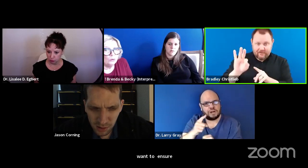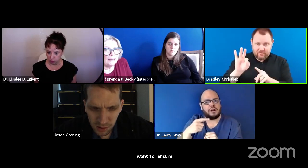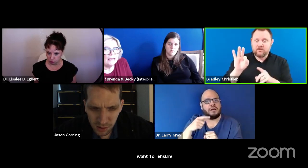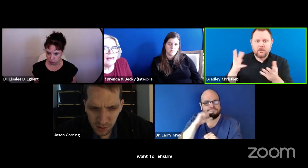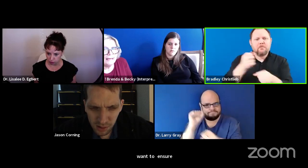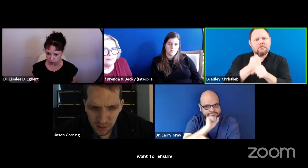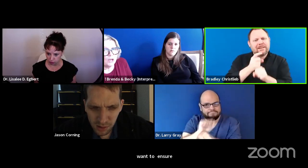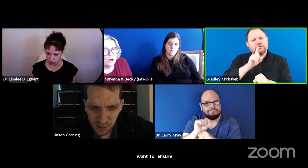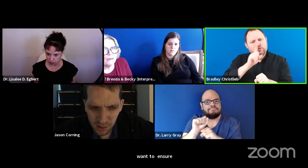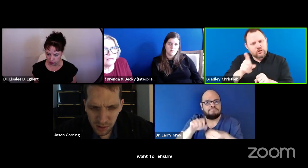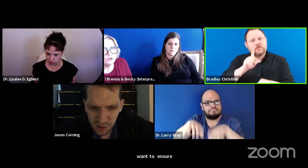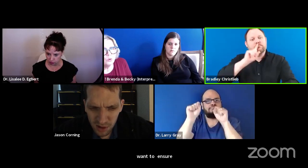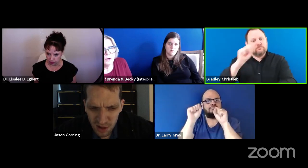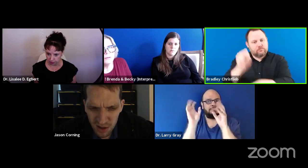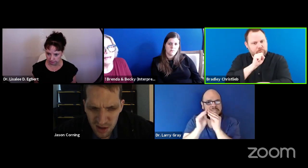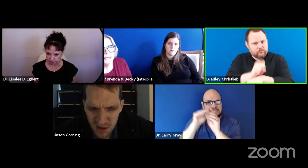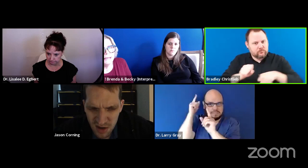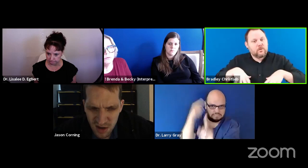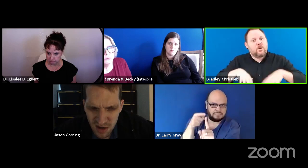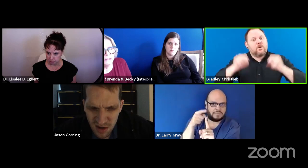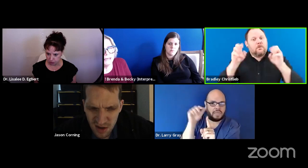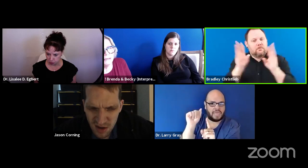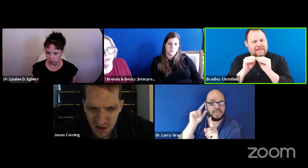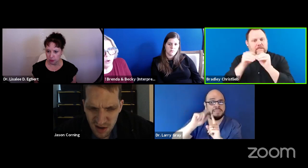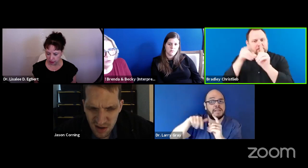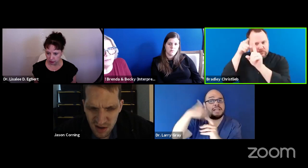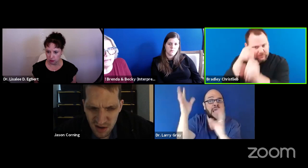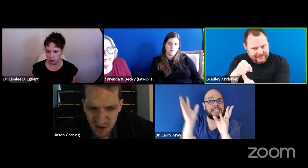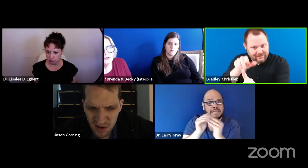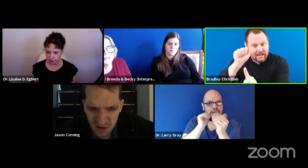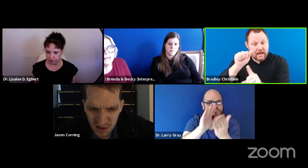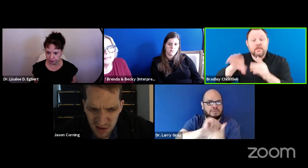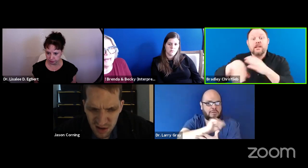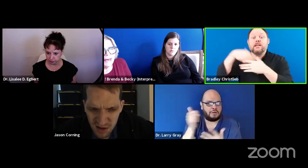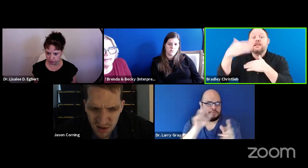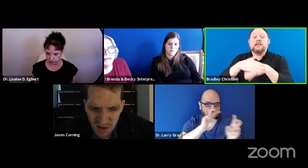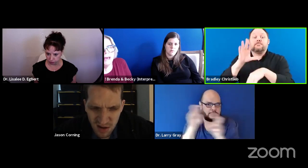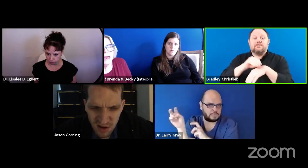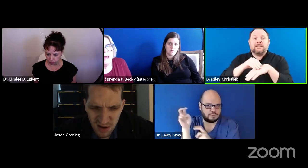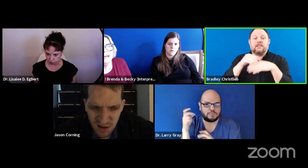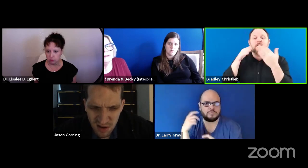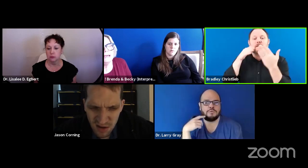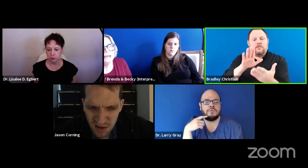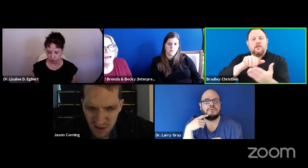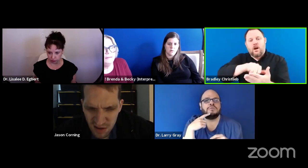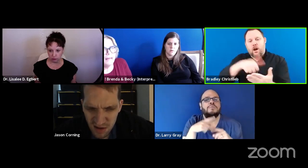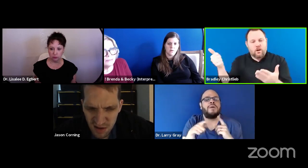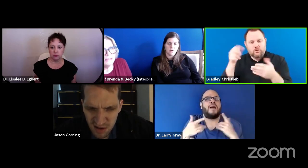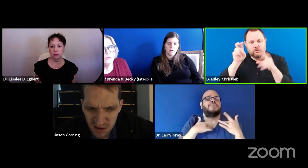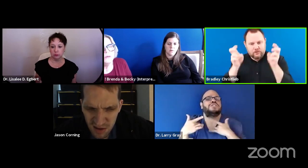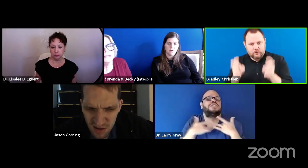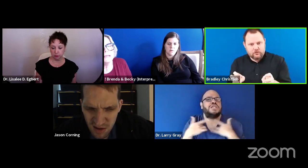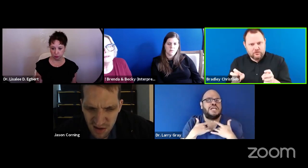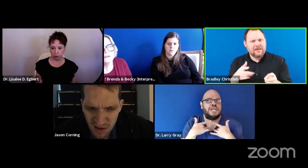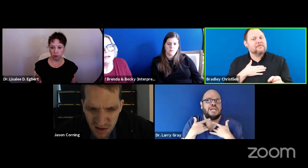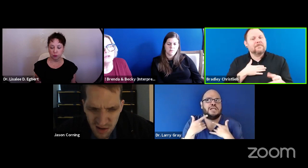And if so, make sure that you hold a meeting to discuss a, and at the next meeting, we